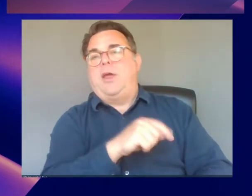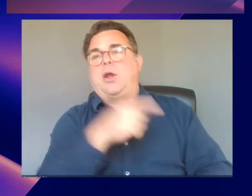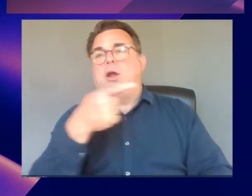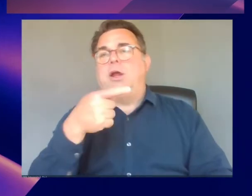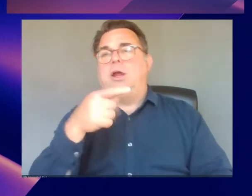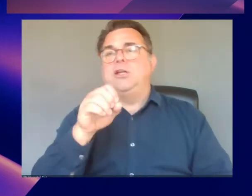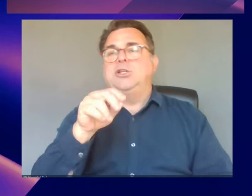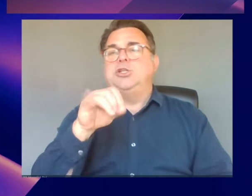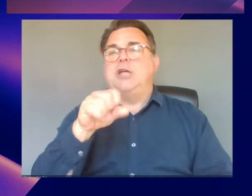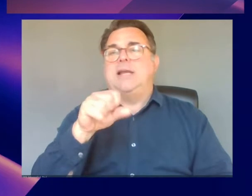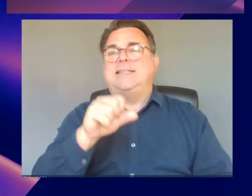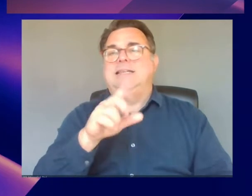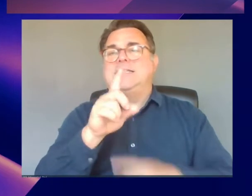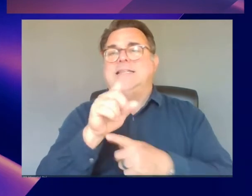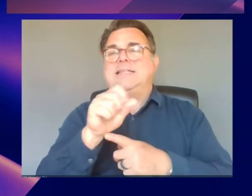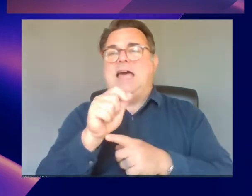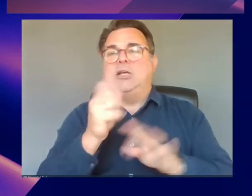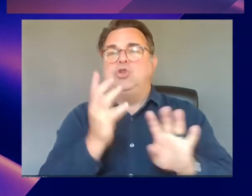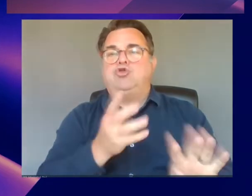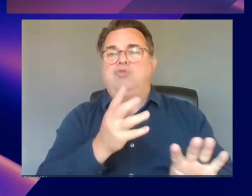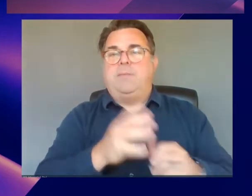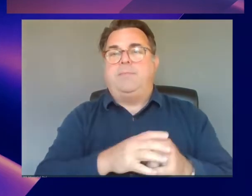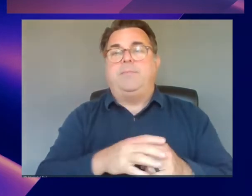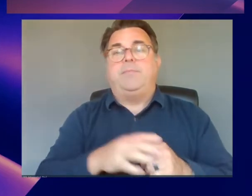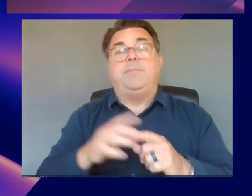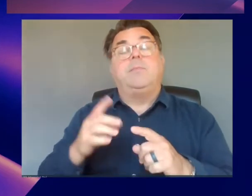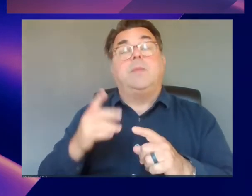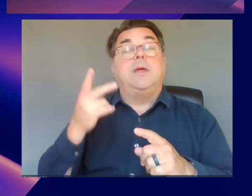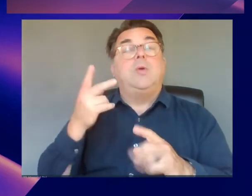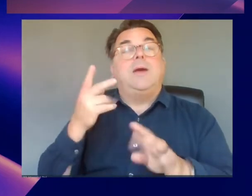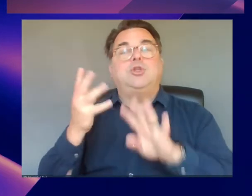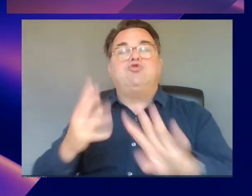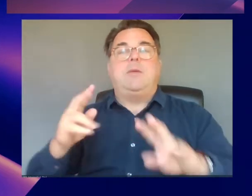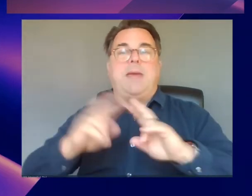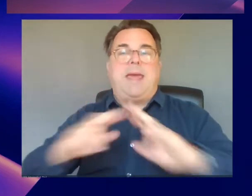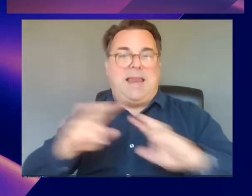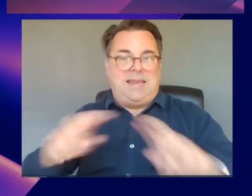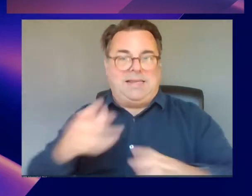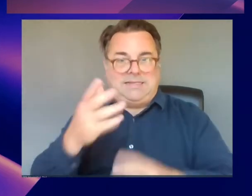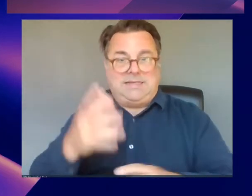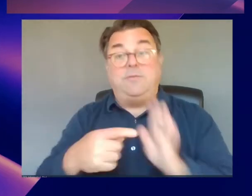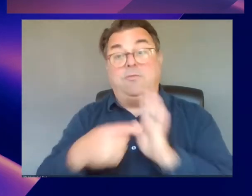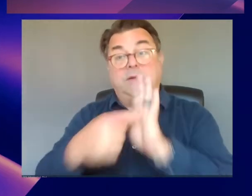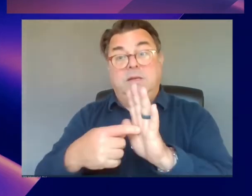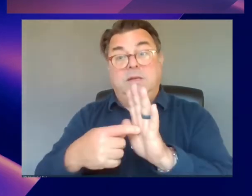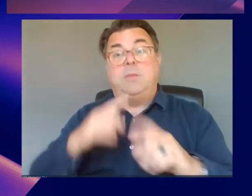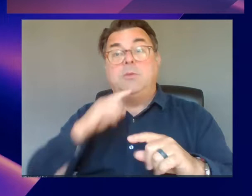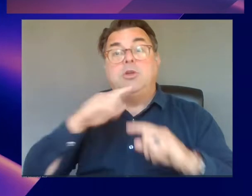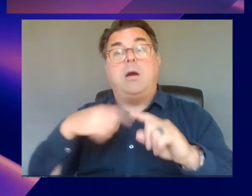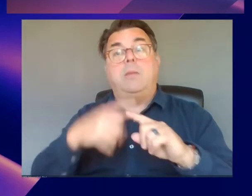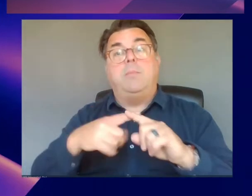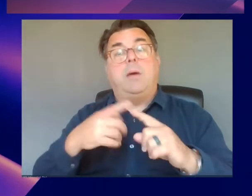And then you, we have here streaming analytics, right? For example, I talked about we have a lot of consumers, right?